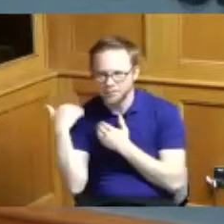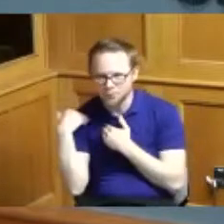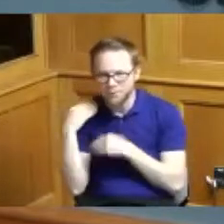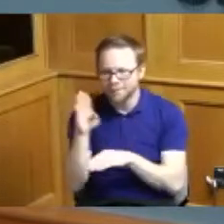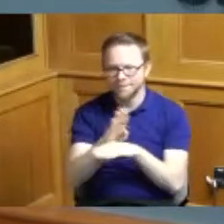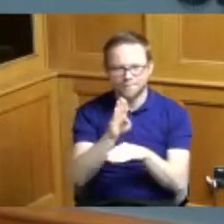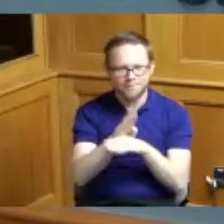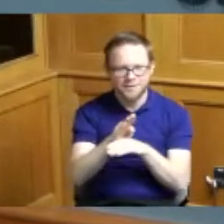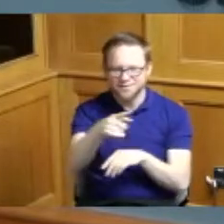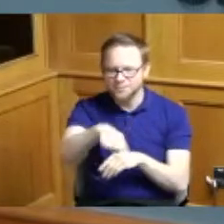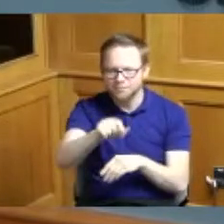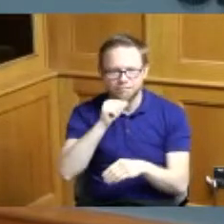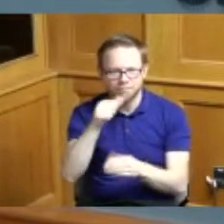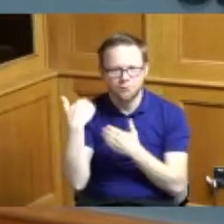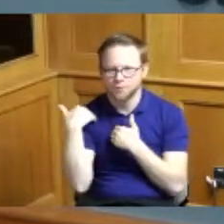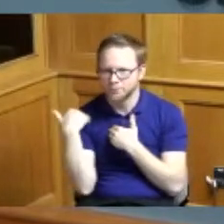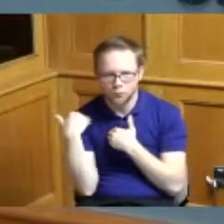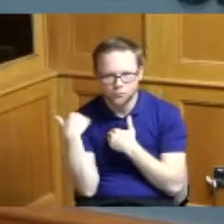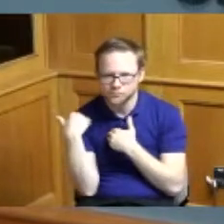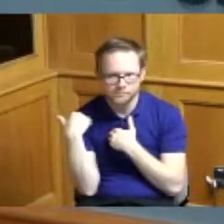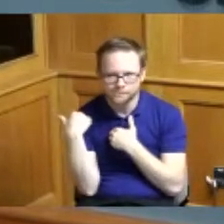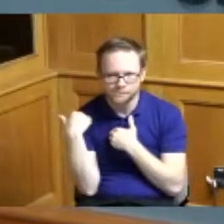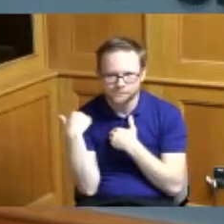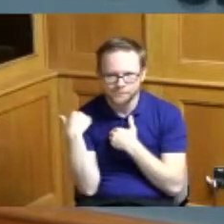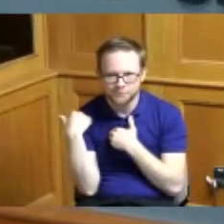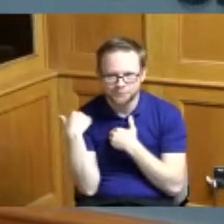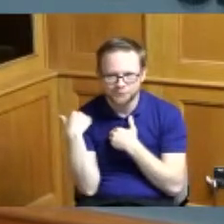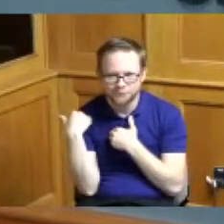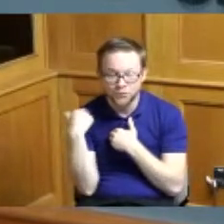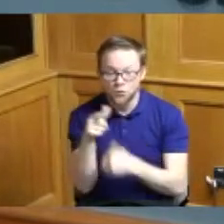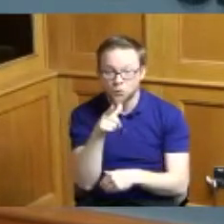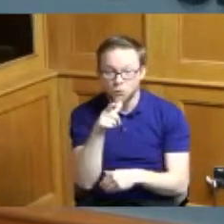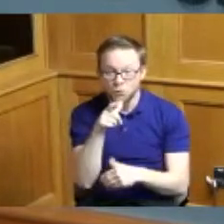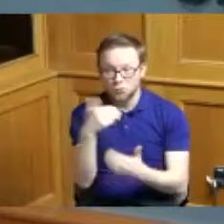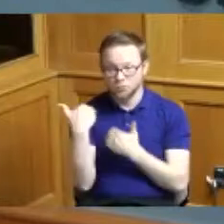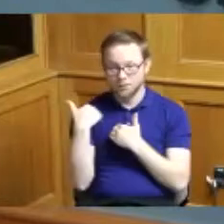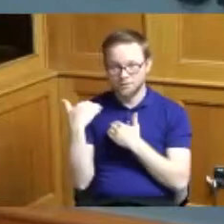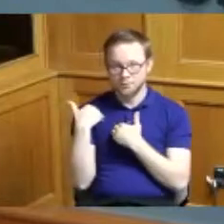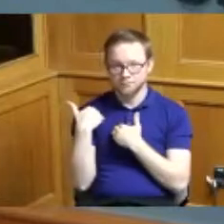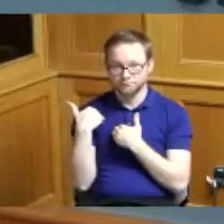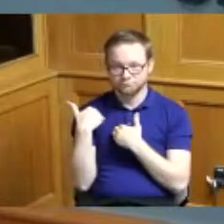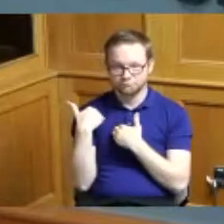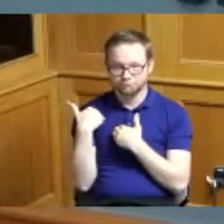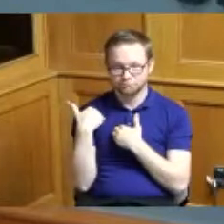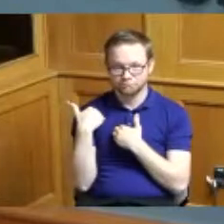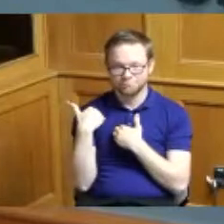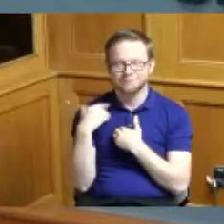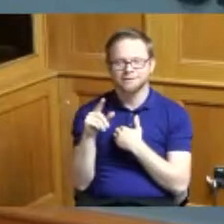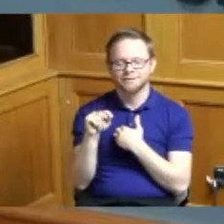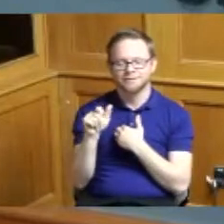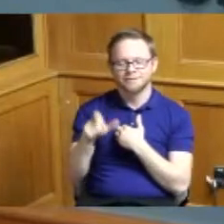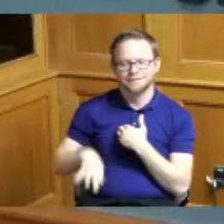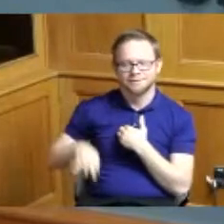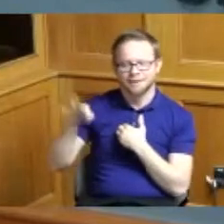they're not on the hook there's only one group that's on the hook taxpayers of Hamilton County